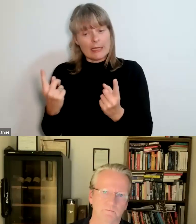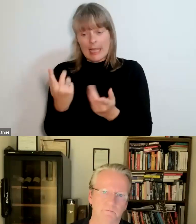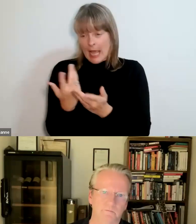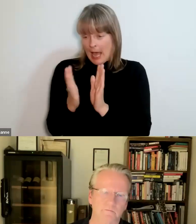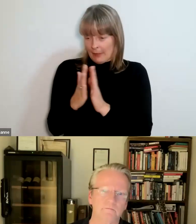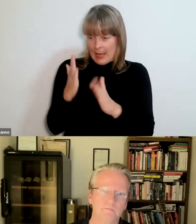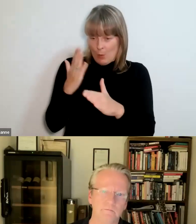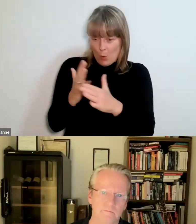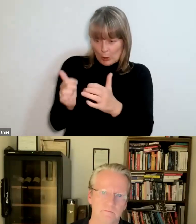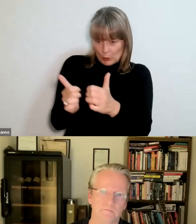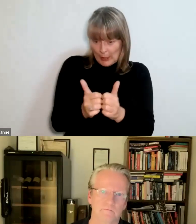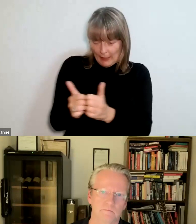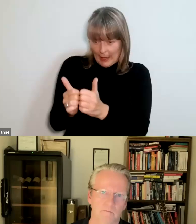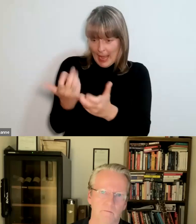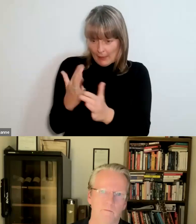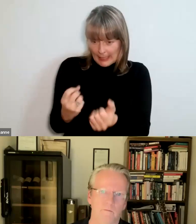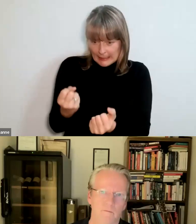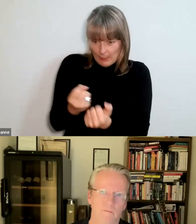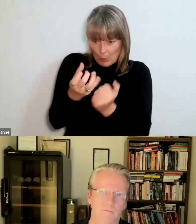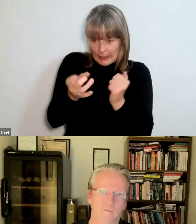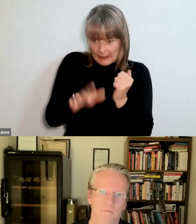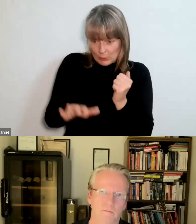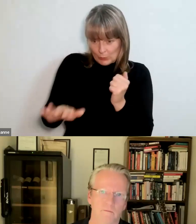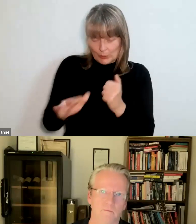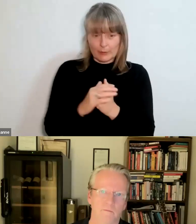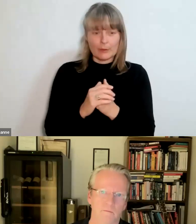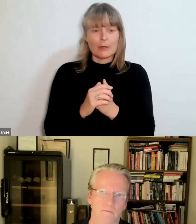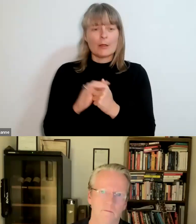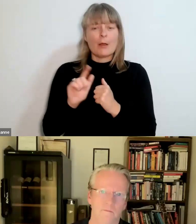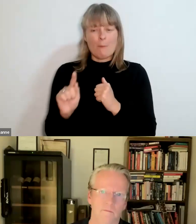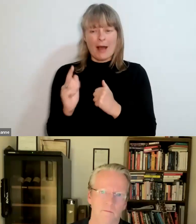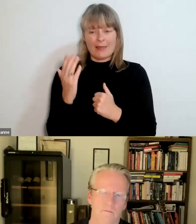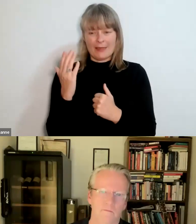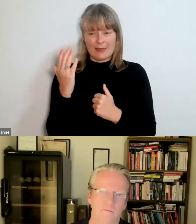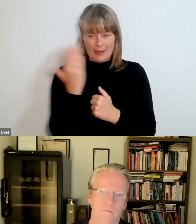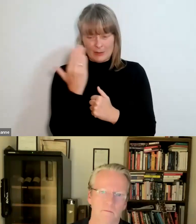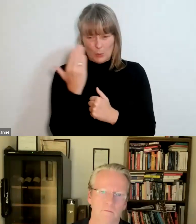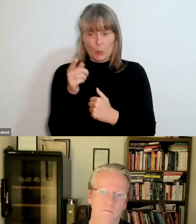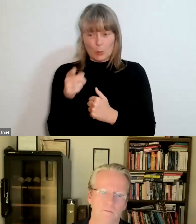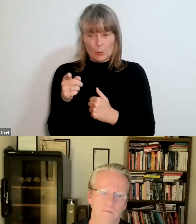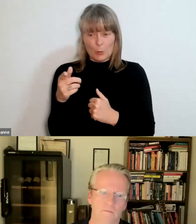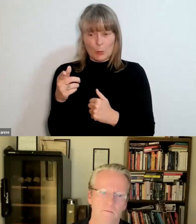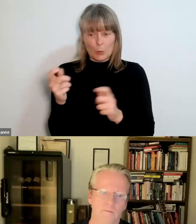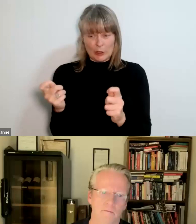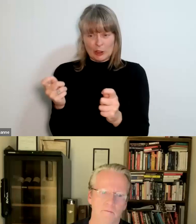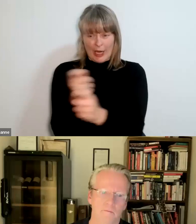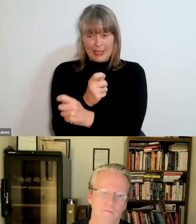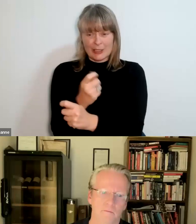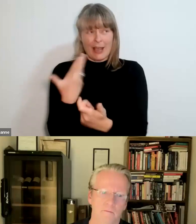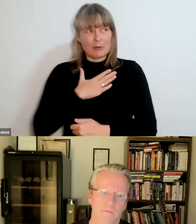different? It is hard to be of the spectrum different, but they are working differently and thinking differently